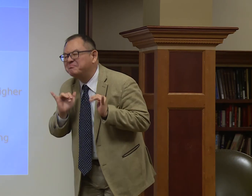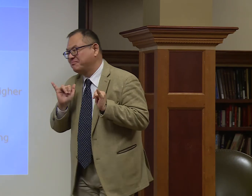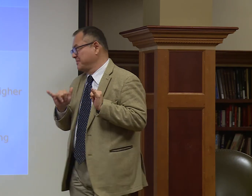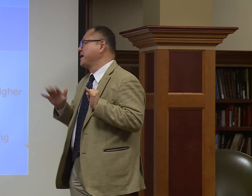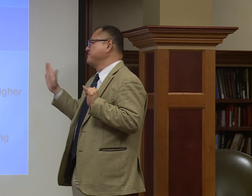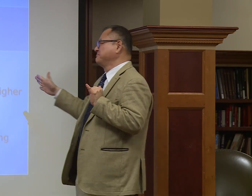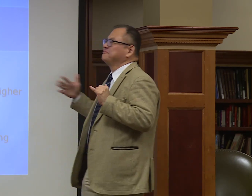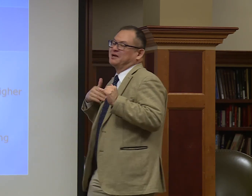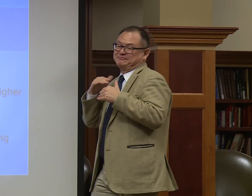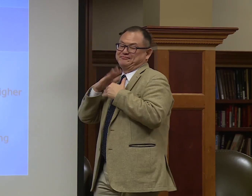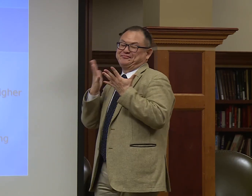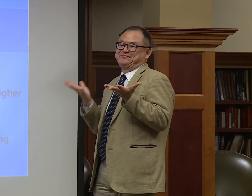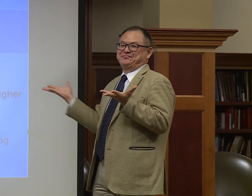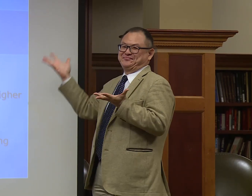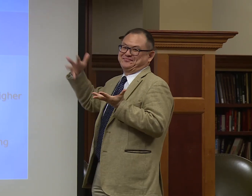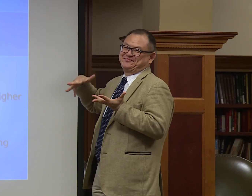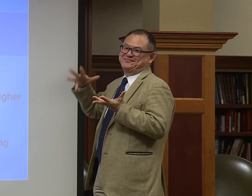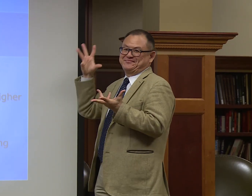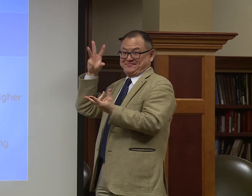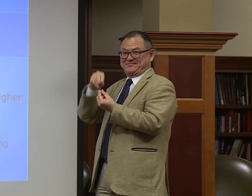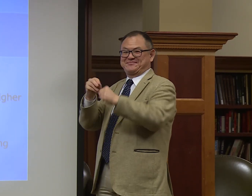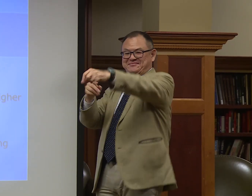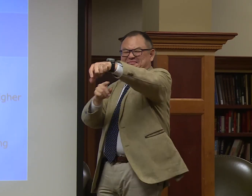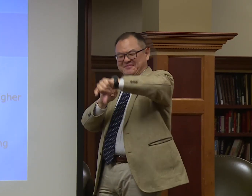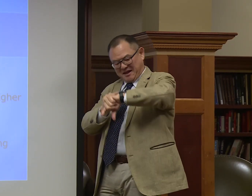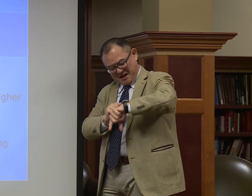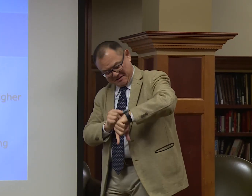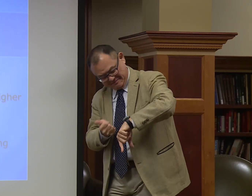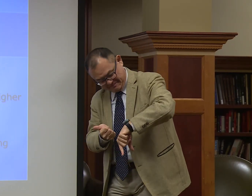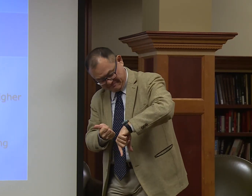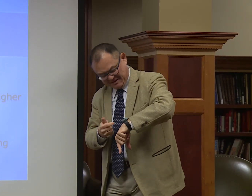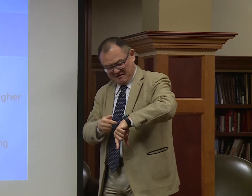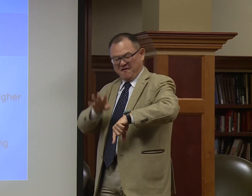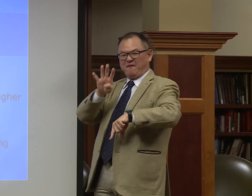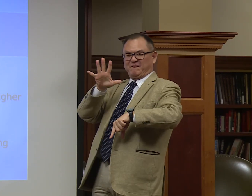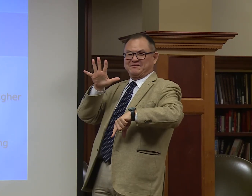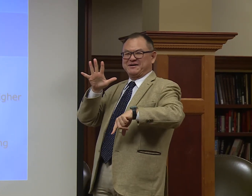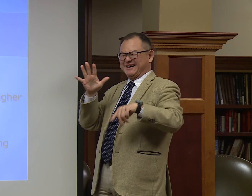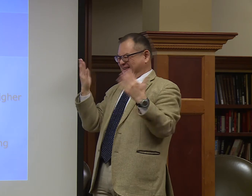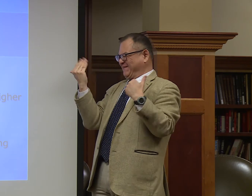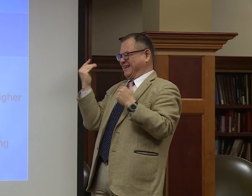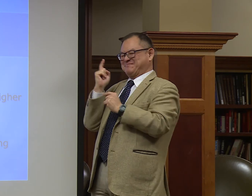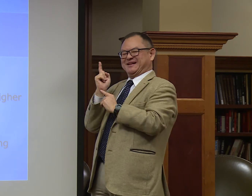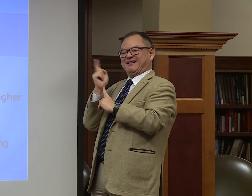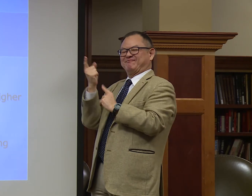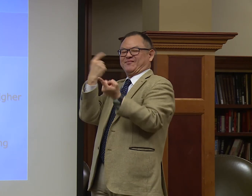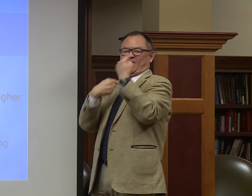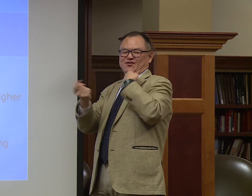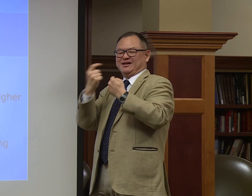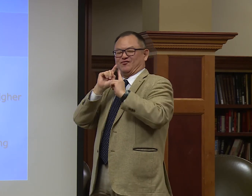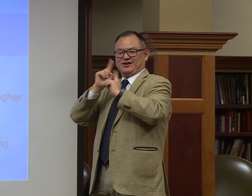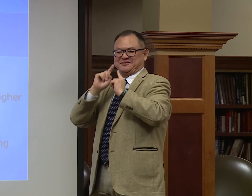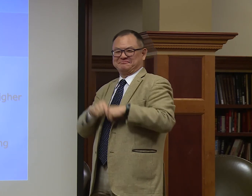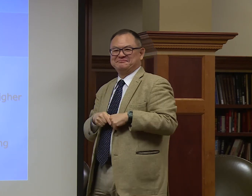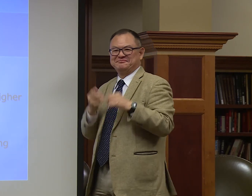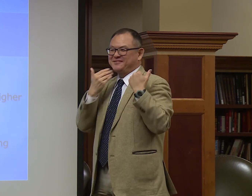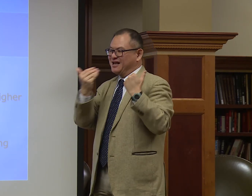So I think that's it. It's about 45 minutes. We got 15 minutes left for questions and answers. Thank you so much.